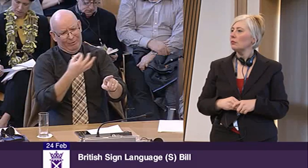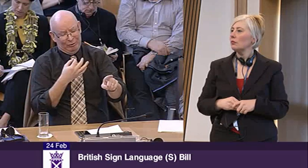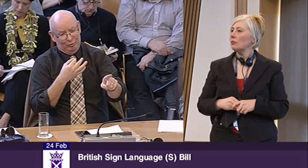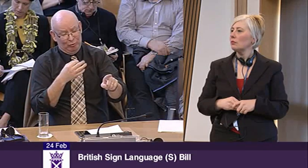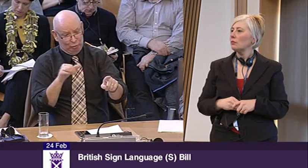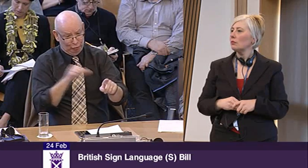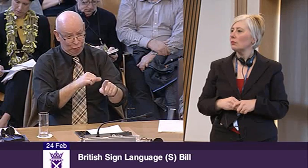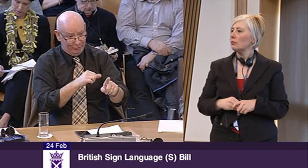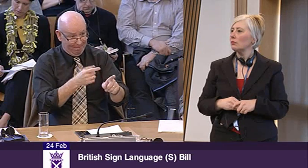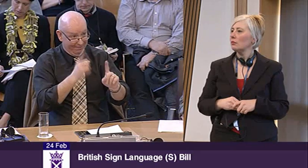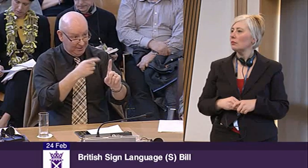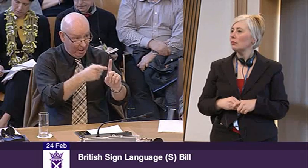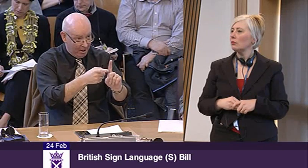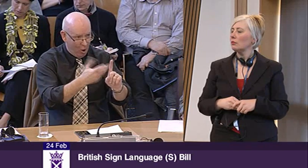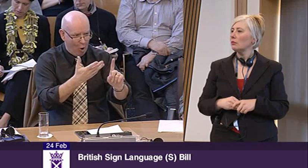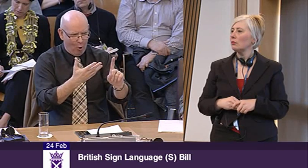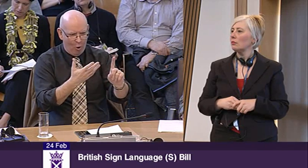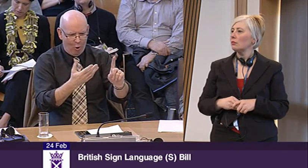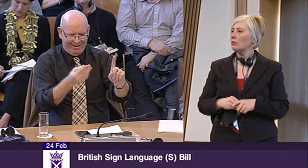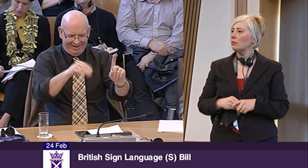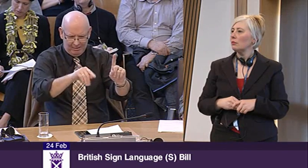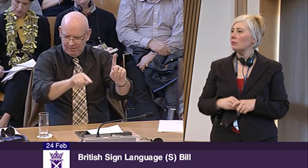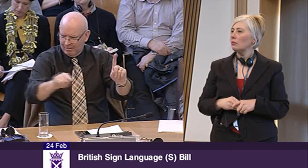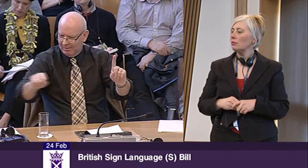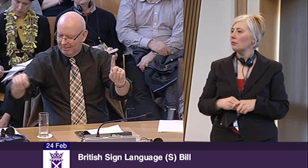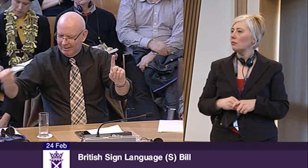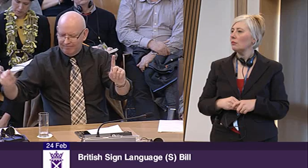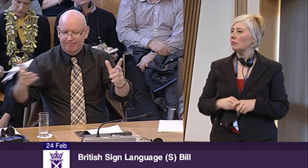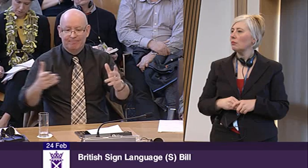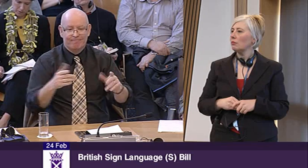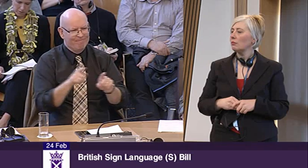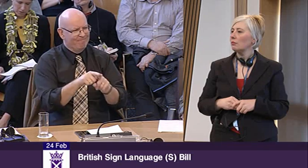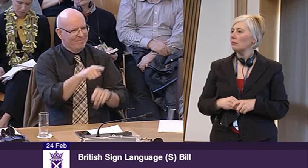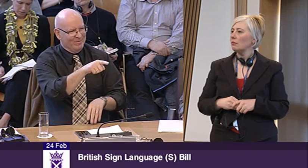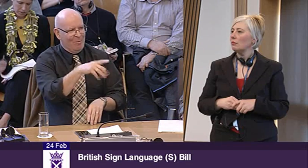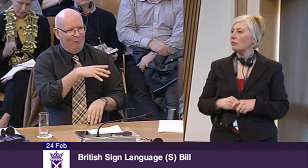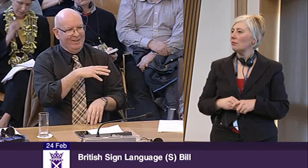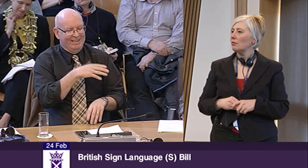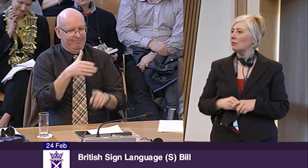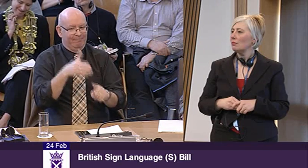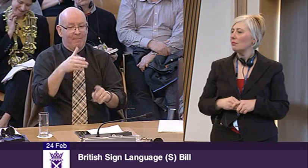diversity. On whether there should be a single minister or a cross-department responsibility, I think